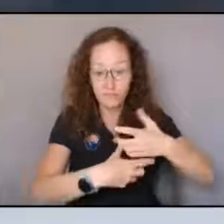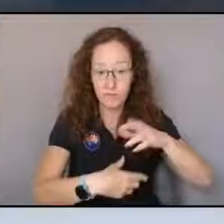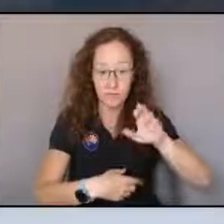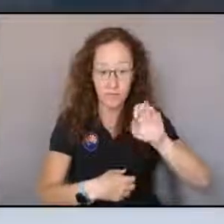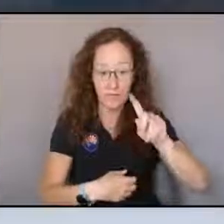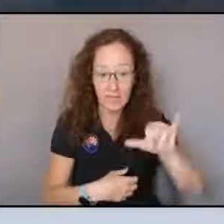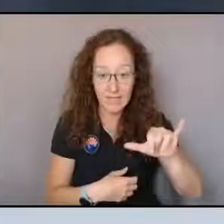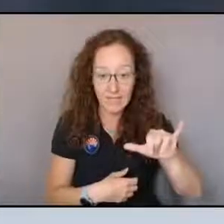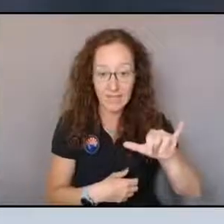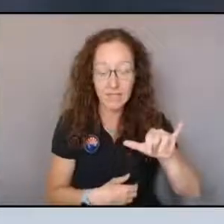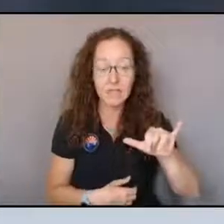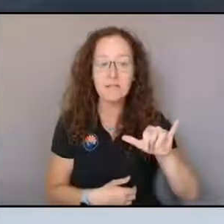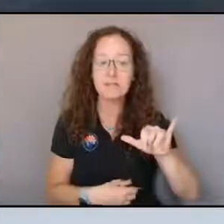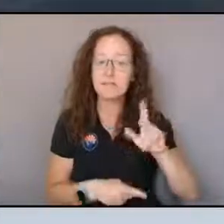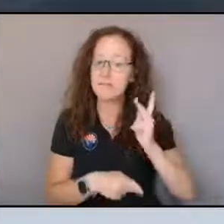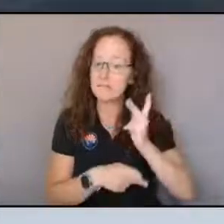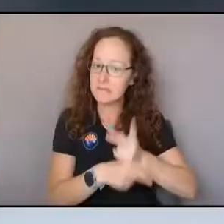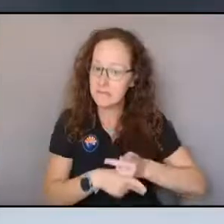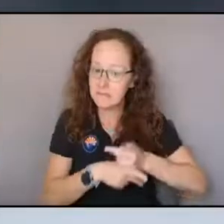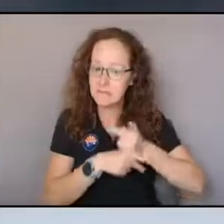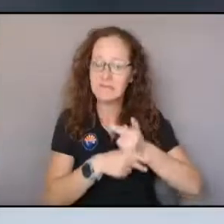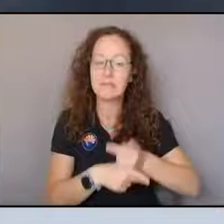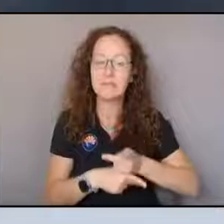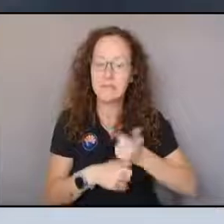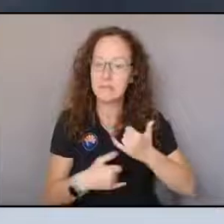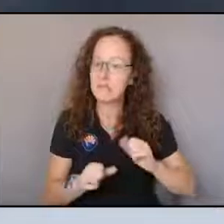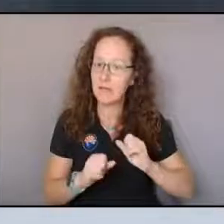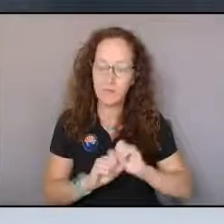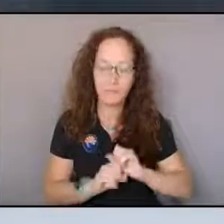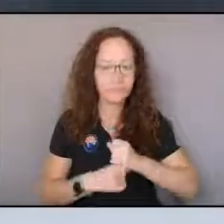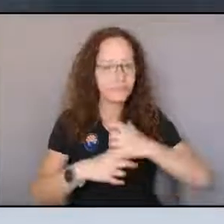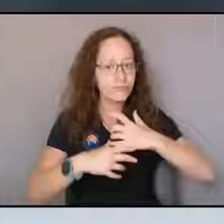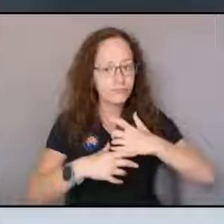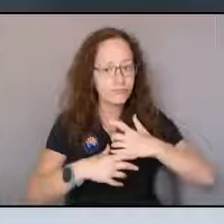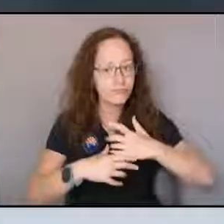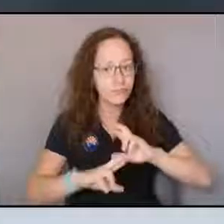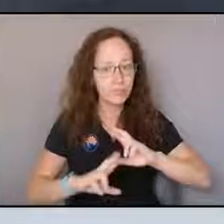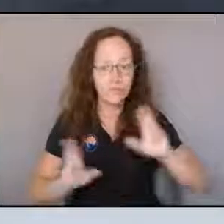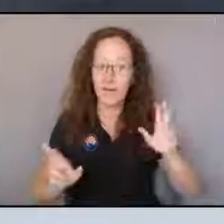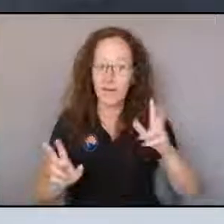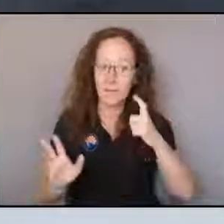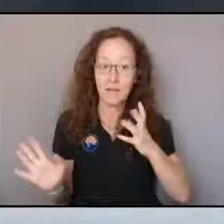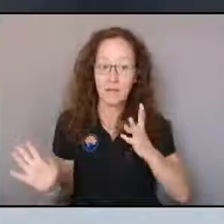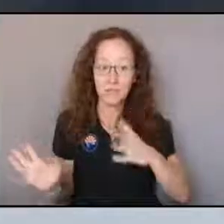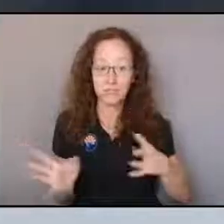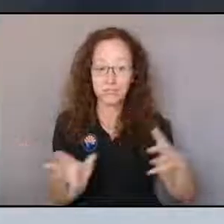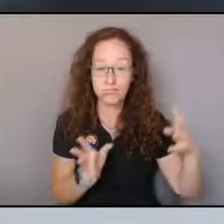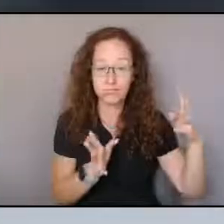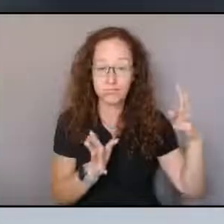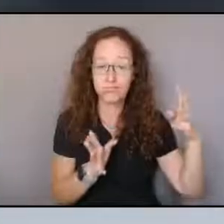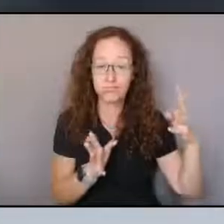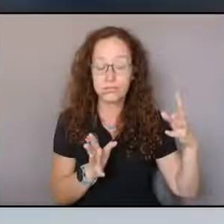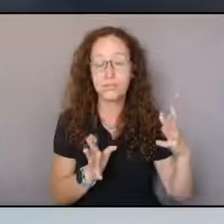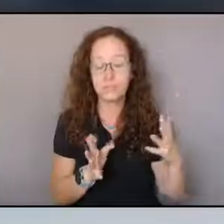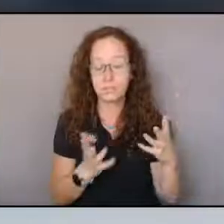BE CAUTIOUS AND STILL BE PREPARED. WE ARE GOING TO HAVE THOSE WINDS THAT EVERYBODY'S BEEN